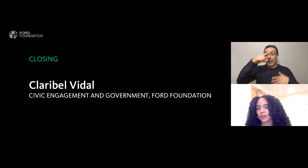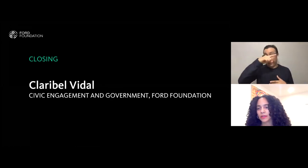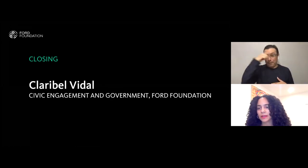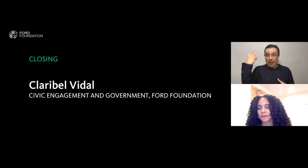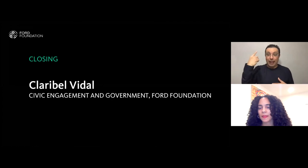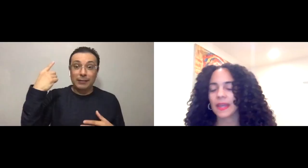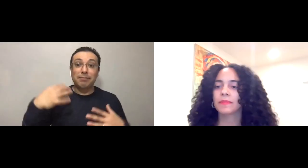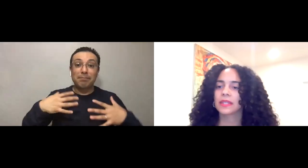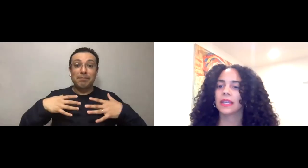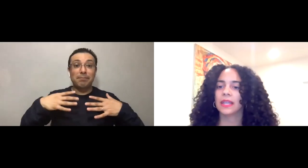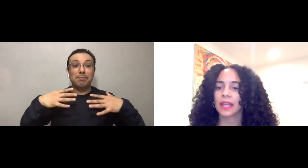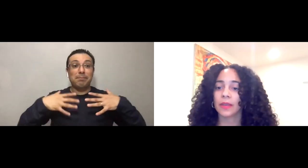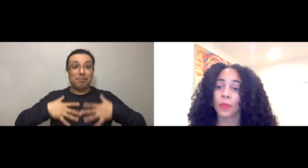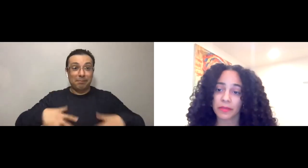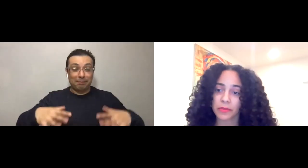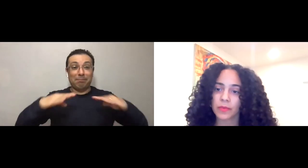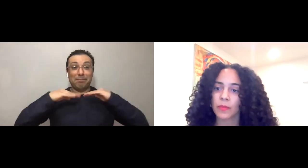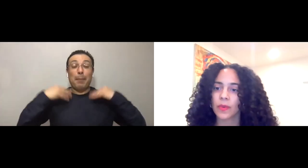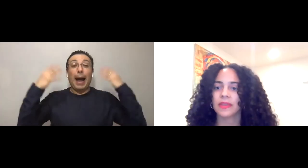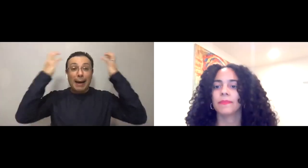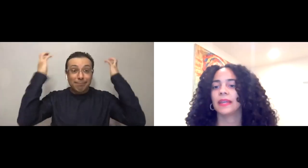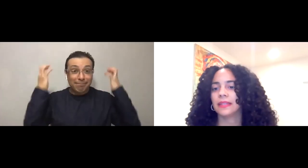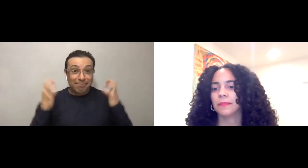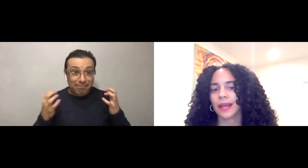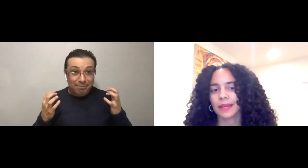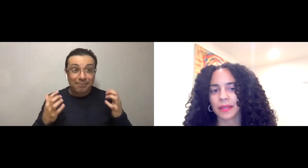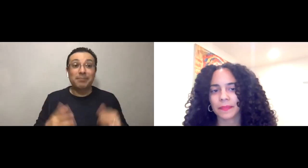And I am sitting in a white room with a painting behind me.